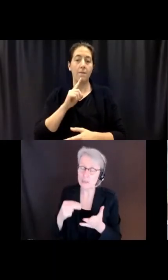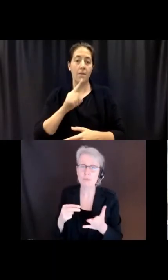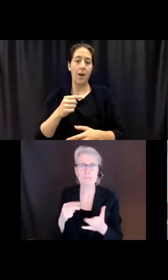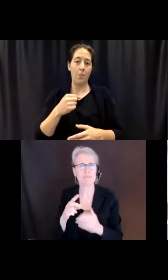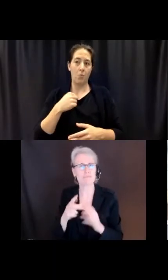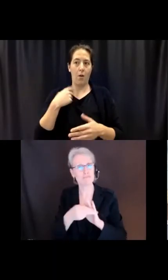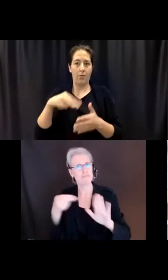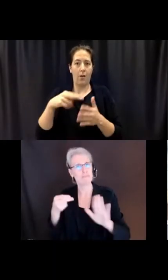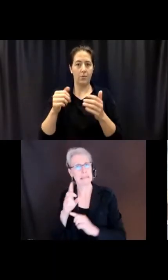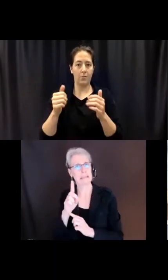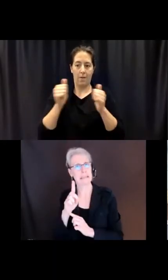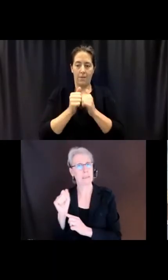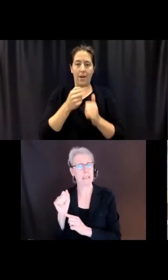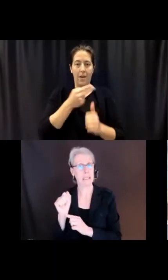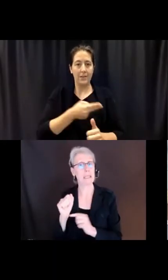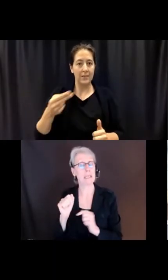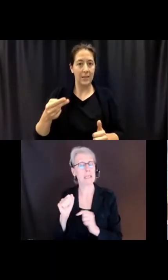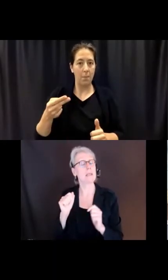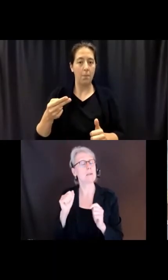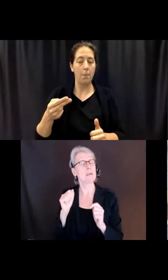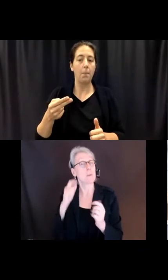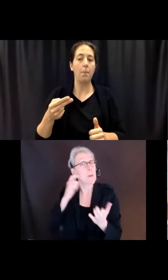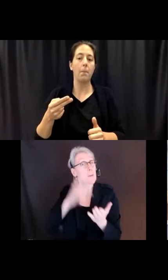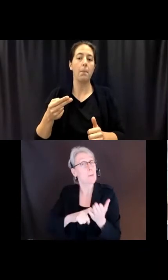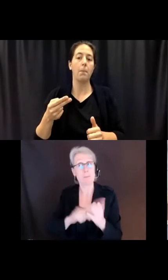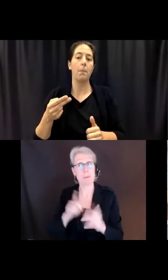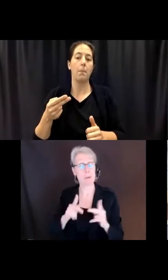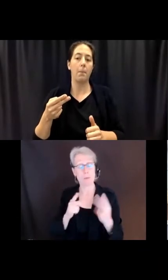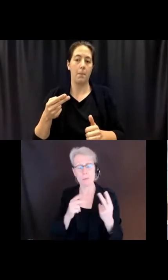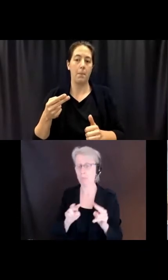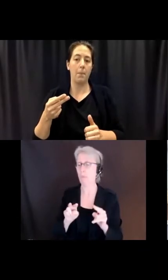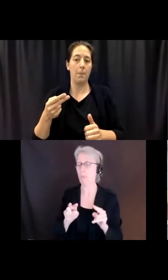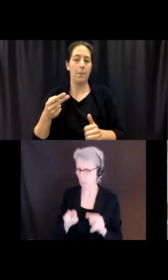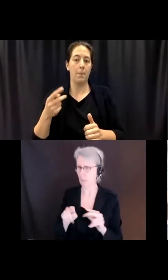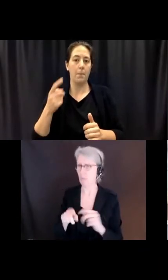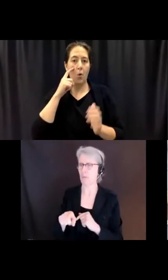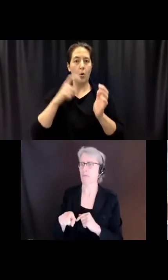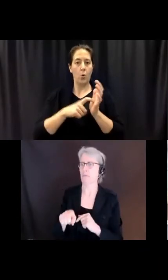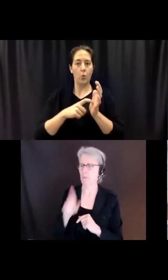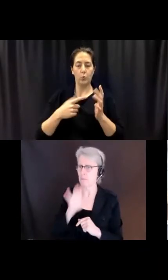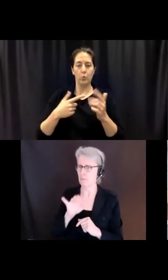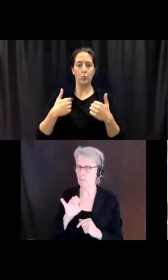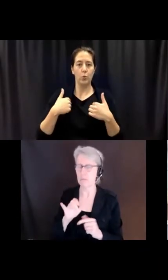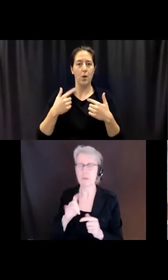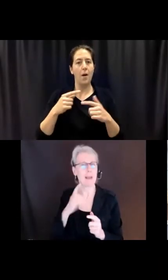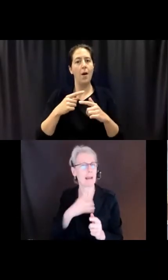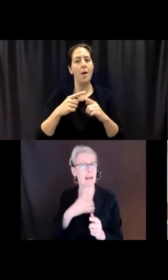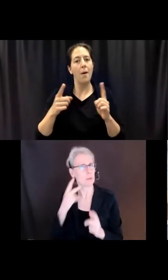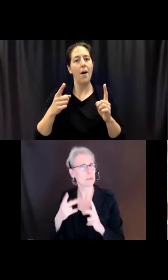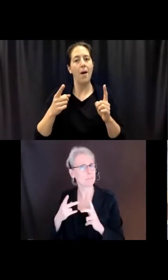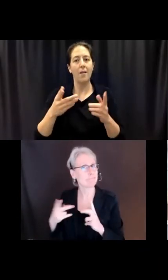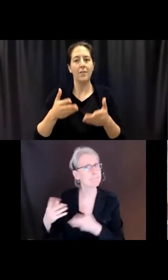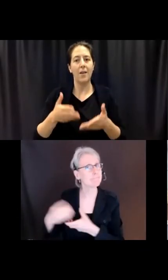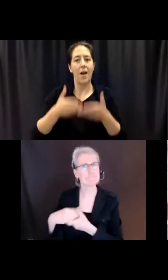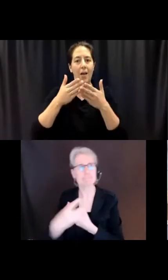THAT. THAT'S WHY I BELIEVE DANCE BRINGS PEOPLE TOGETHER. BUT OUTSIDE OF MY DANCE WORLD, I